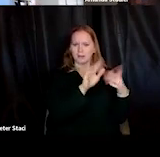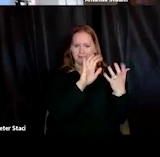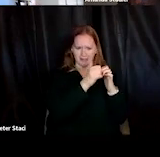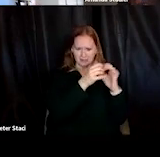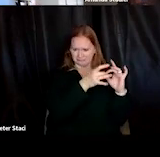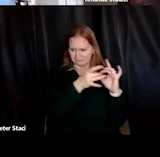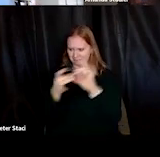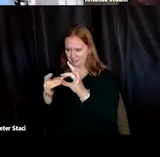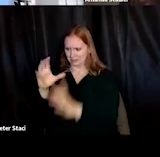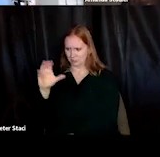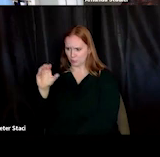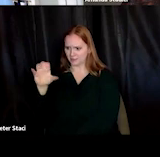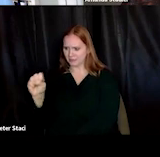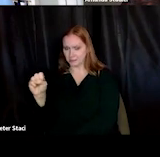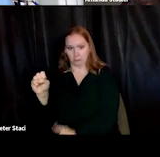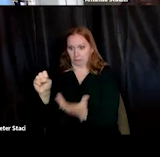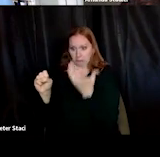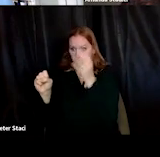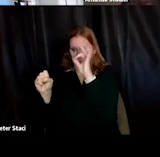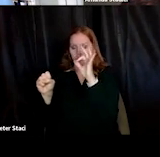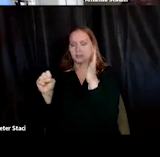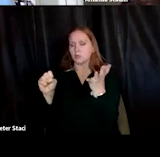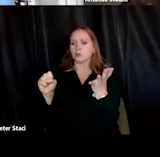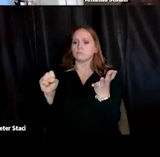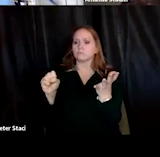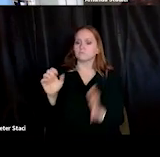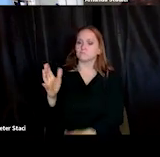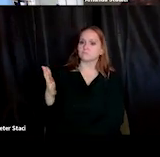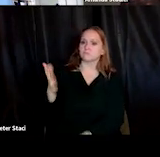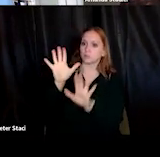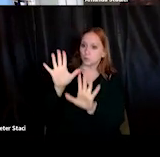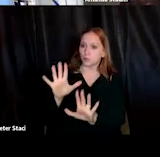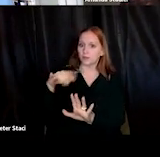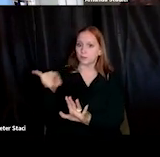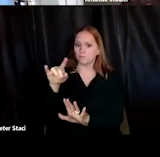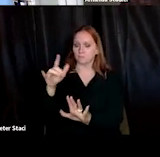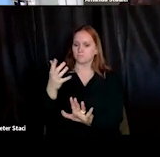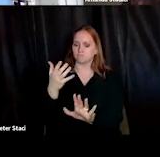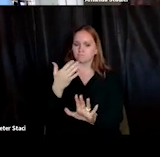So I think it's really great that you have a better understanding. And that will lead us to our first panelist,